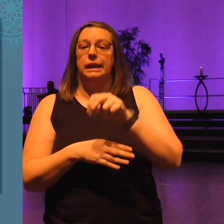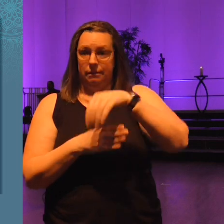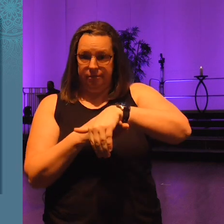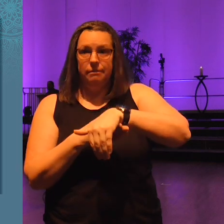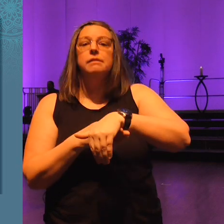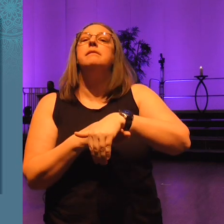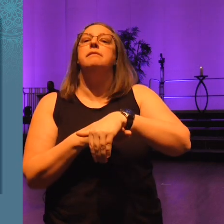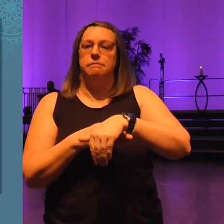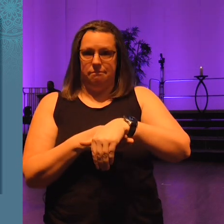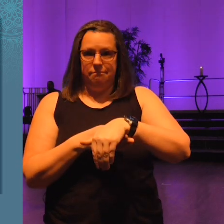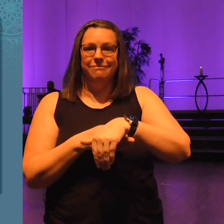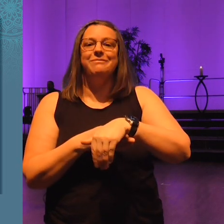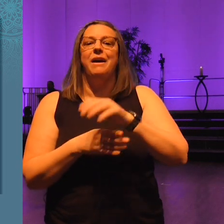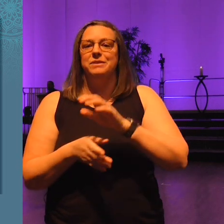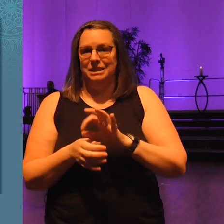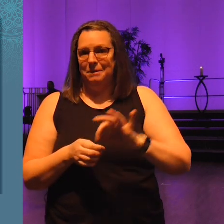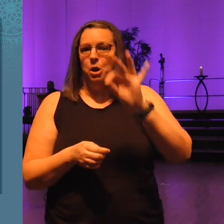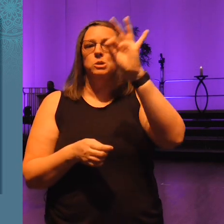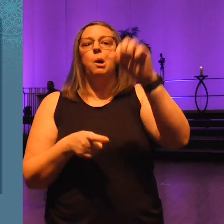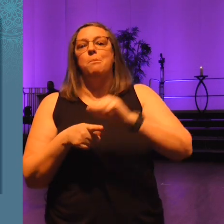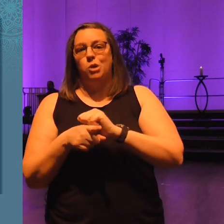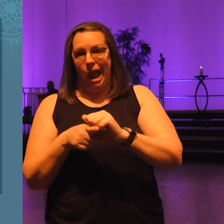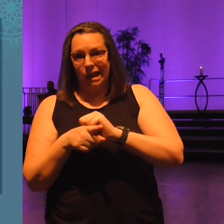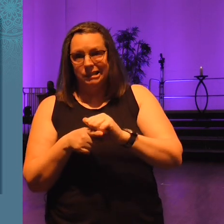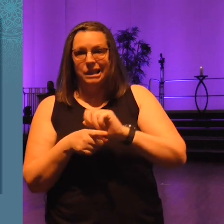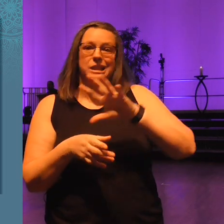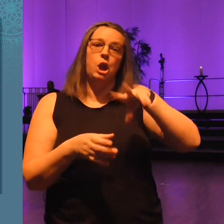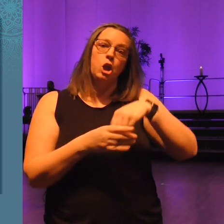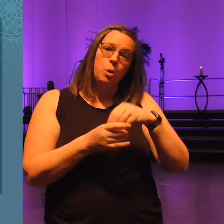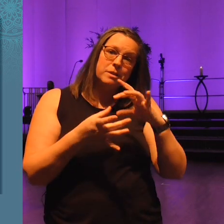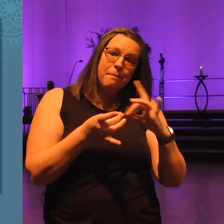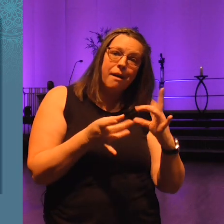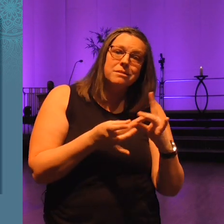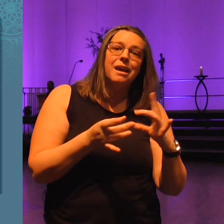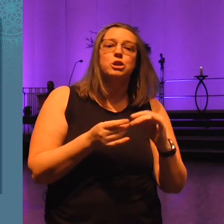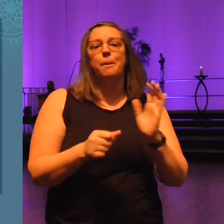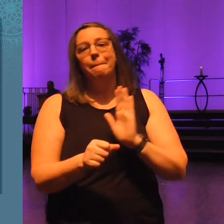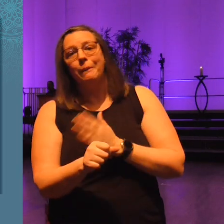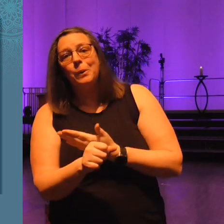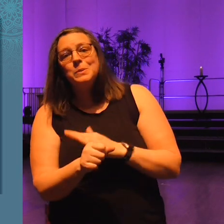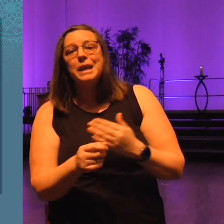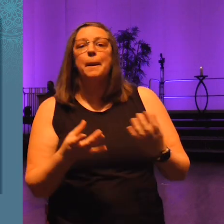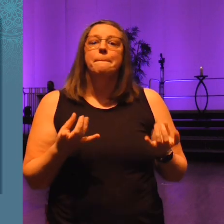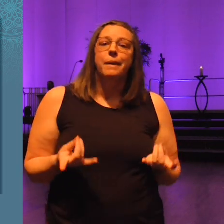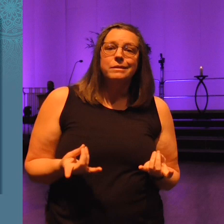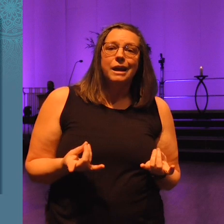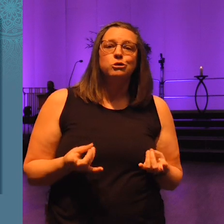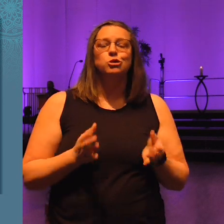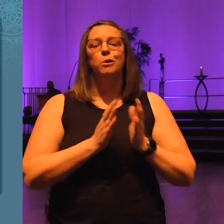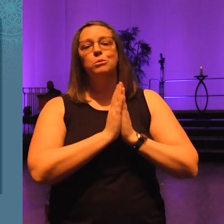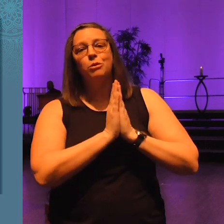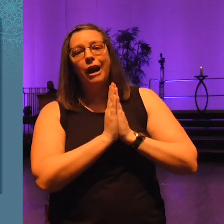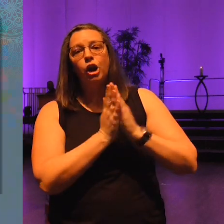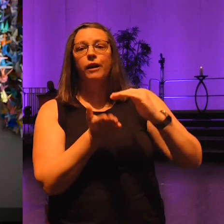practice that includes a minister message music meditation prayer forgiveness ritual